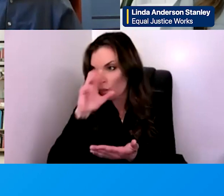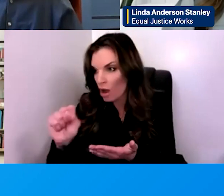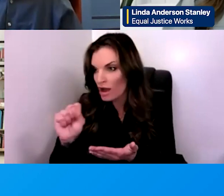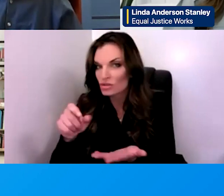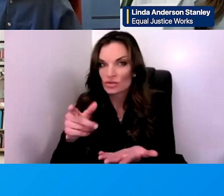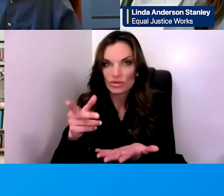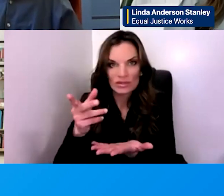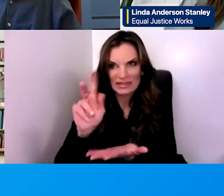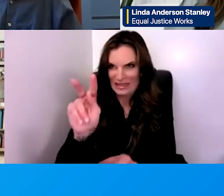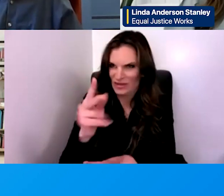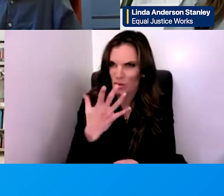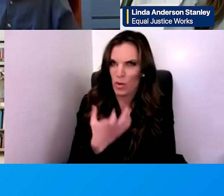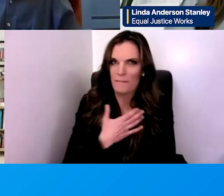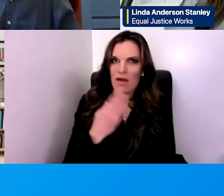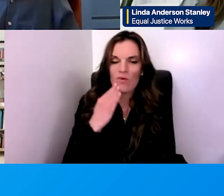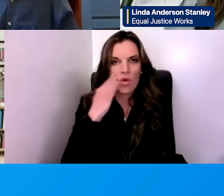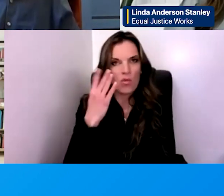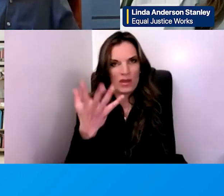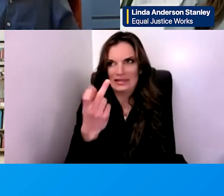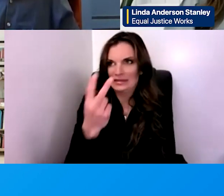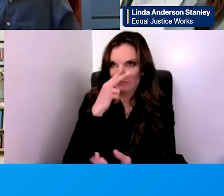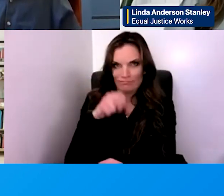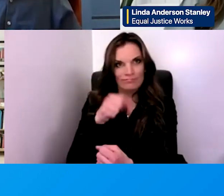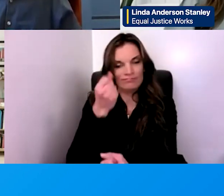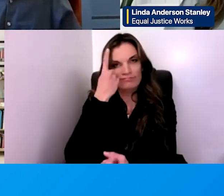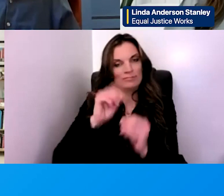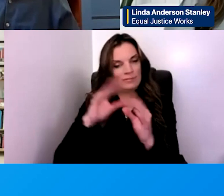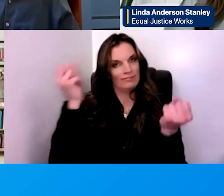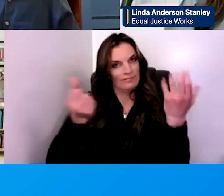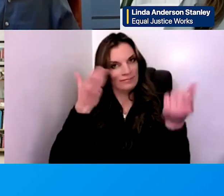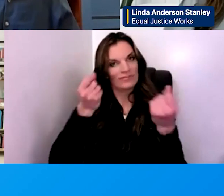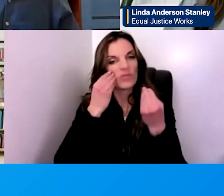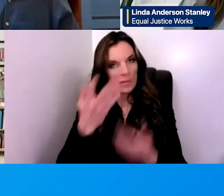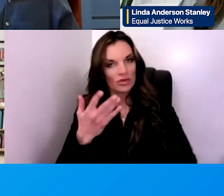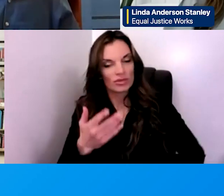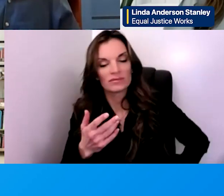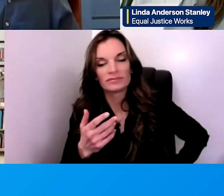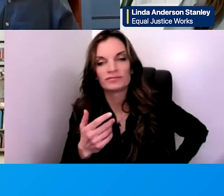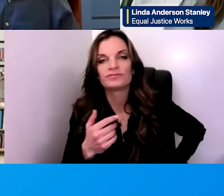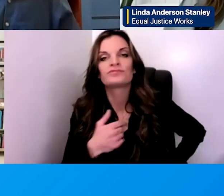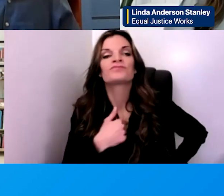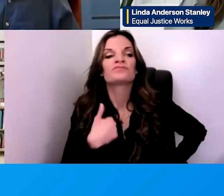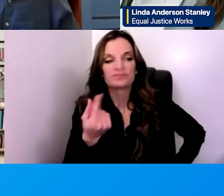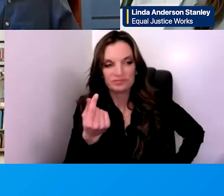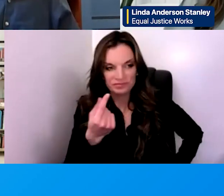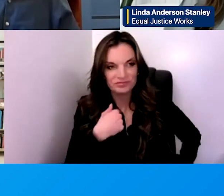Watching a good old fashion television and the information is critical. We gathered the stories, we explained it.